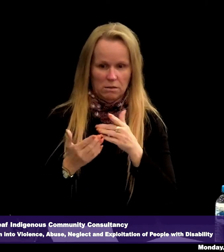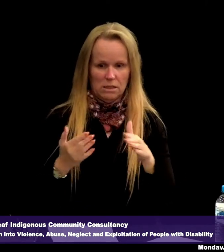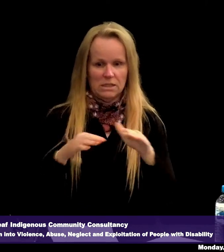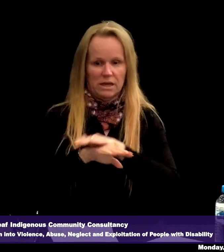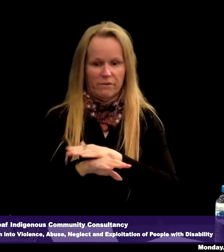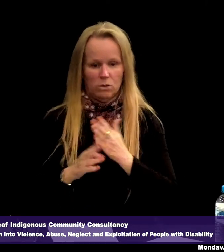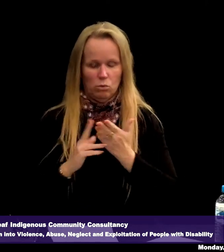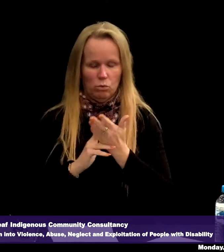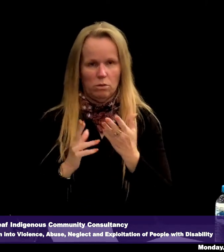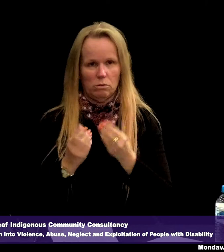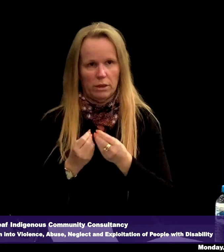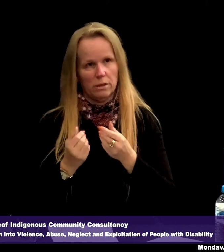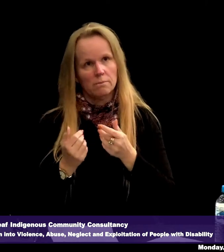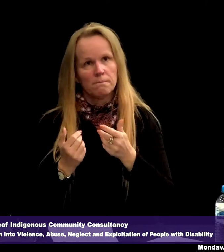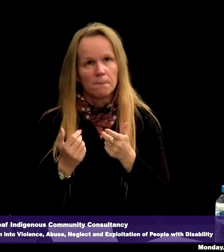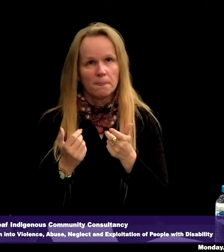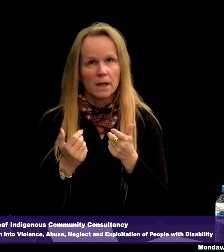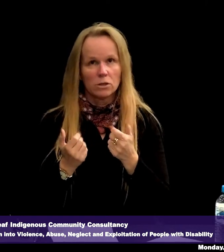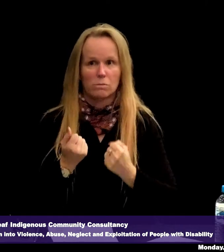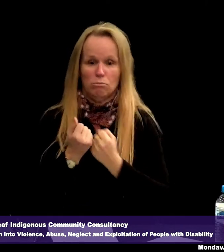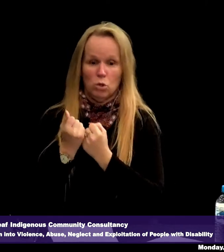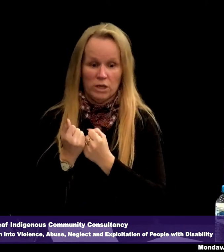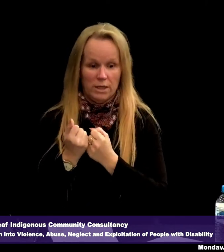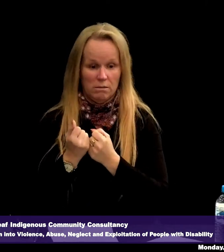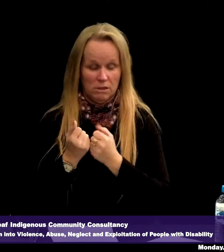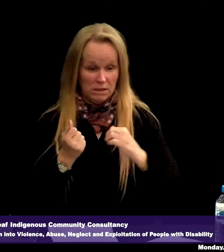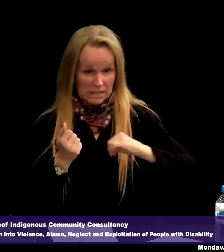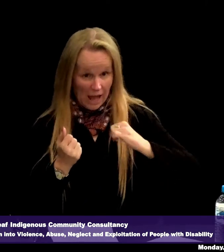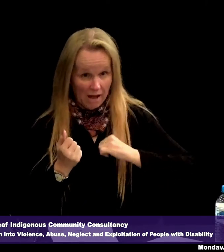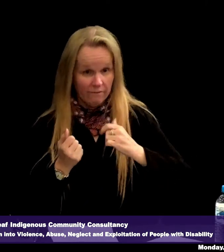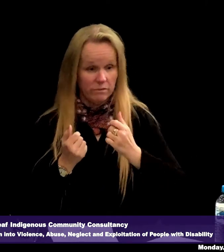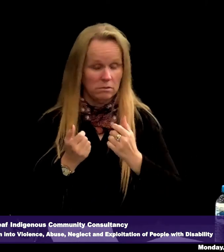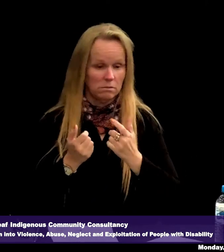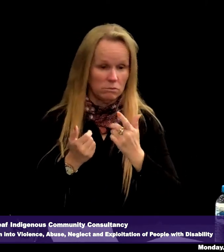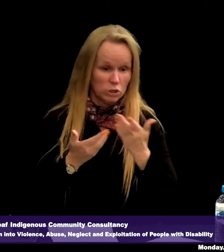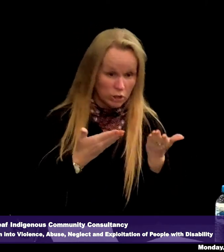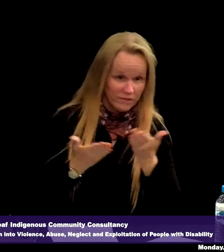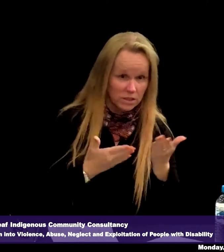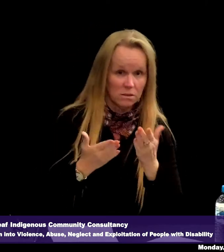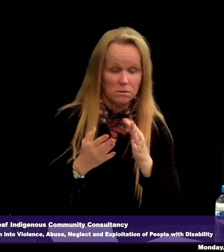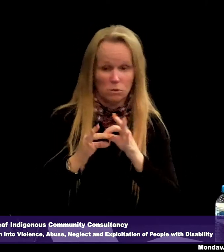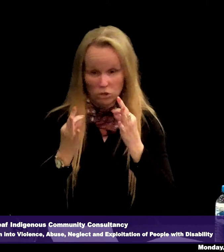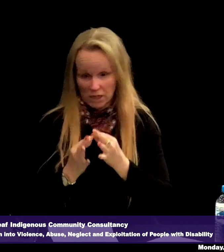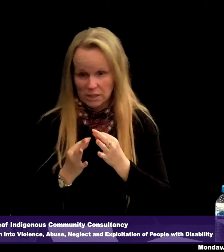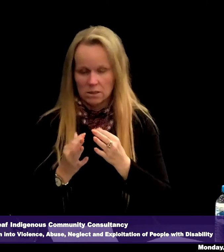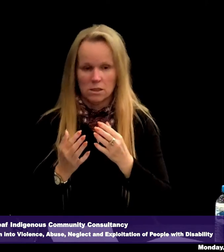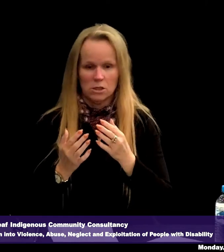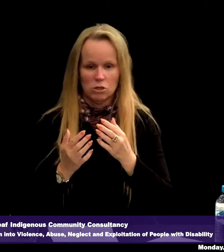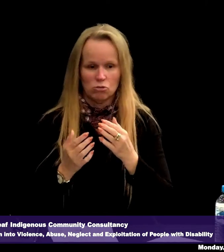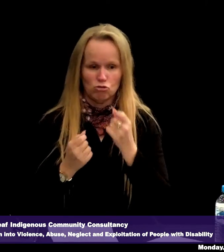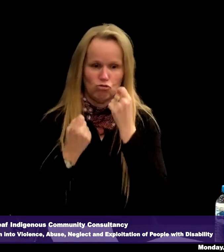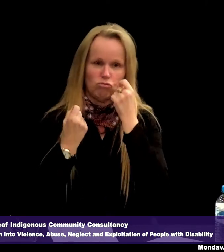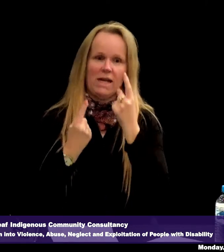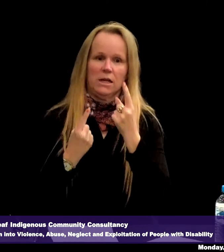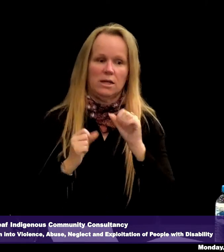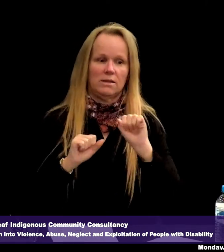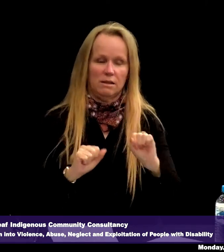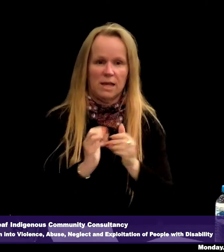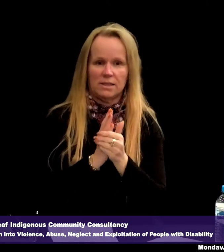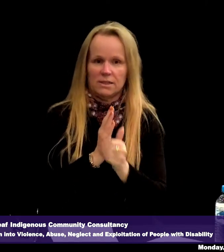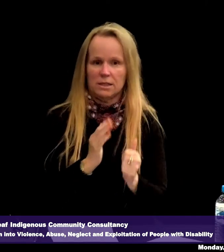In my work, I'm trying to support staff and service providers and organisations to